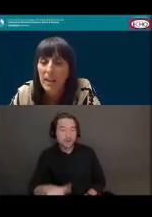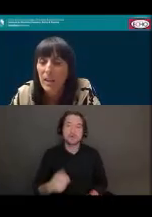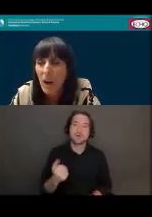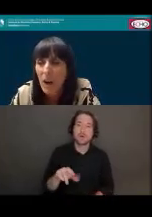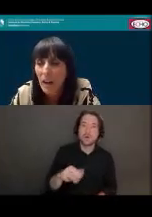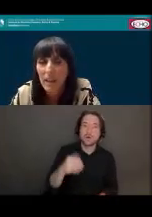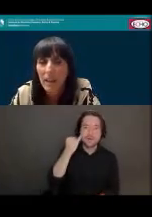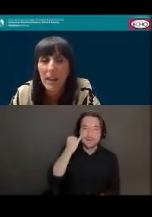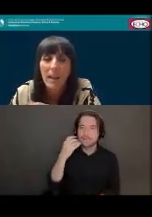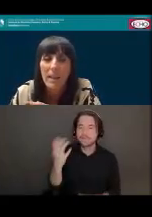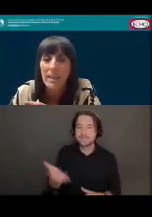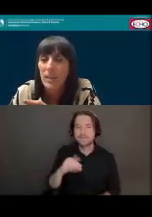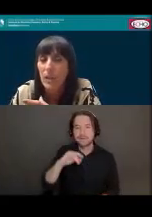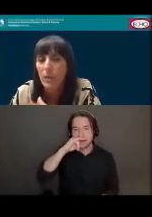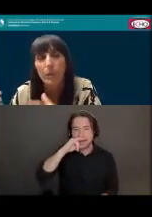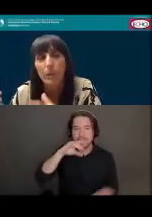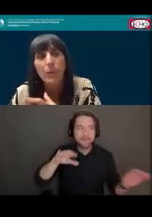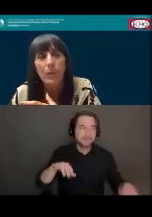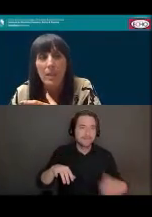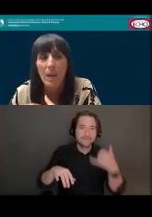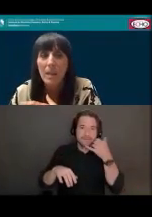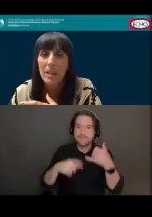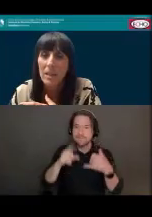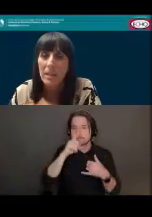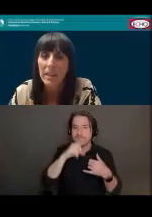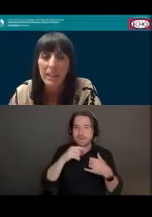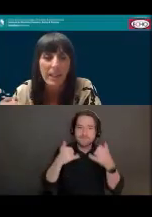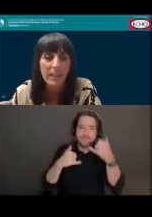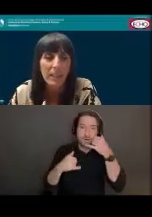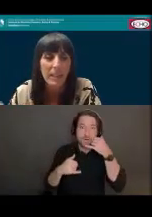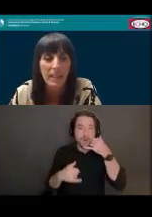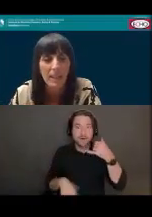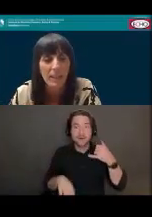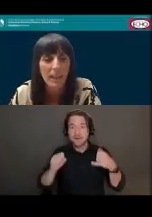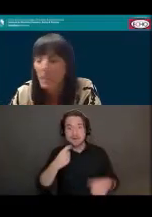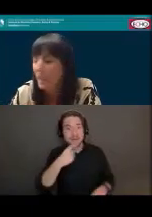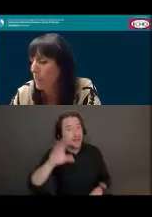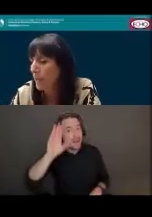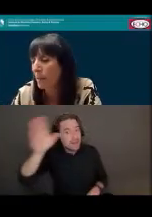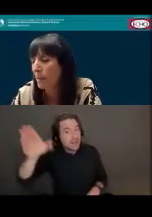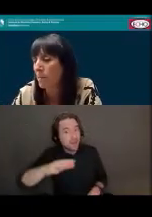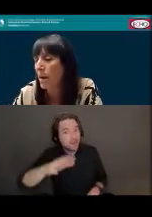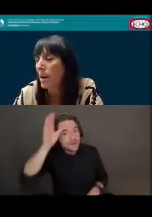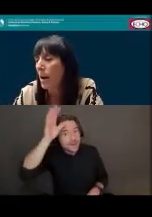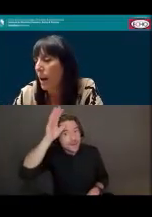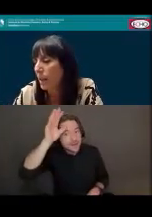the dog and so, ooh, the dog's hungry. Eat. Yum, yum, yum. All